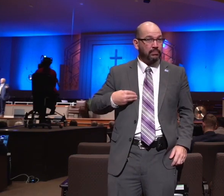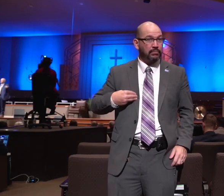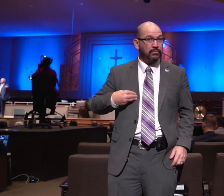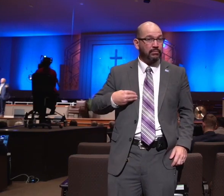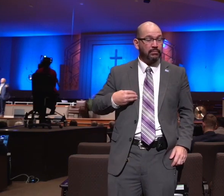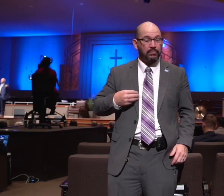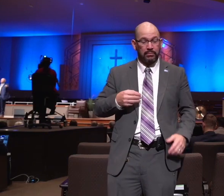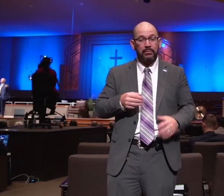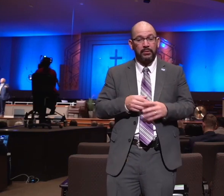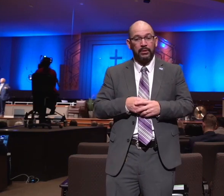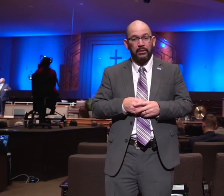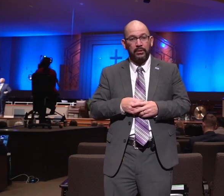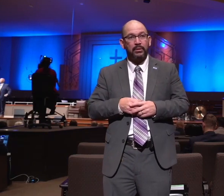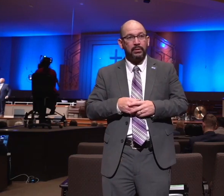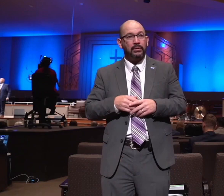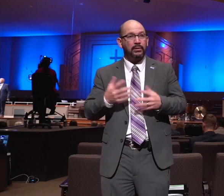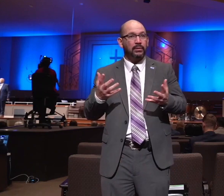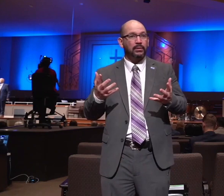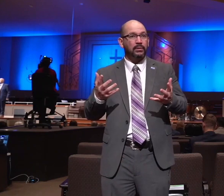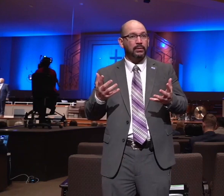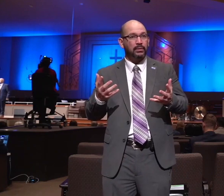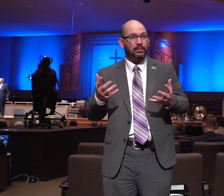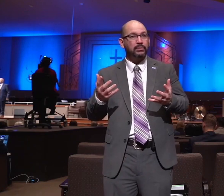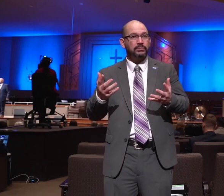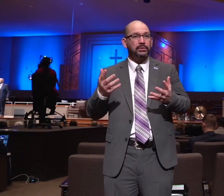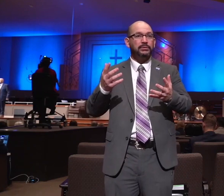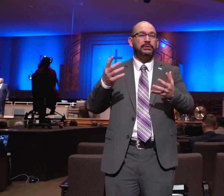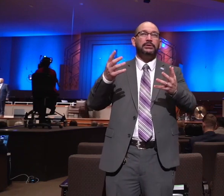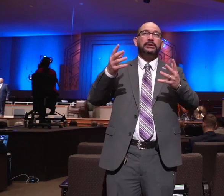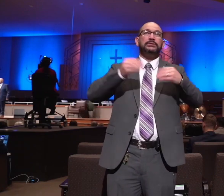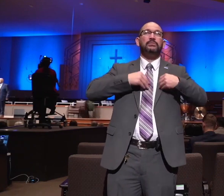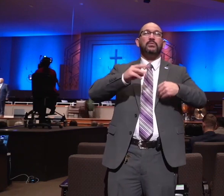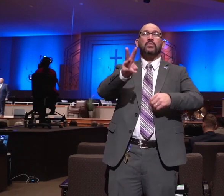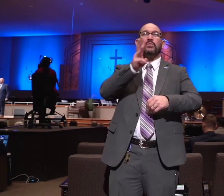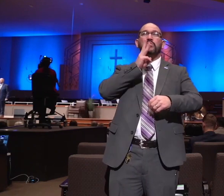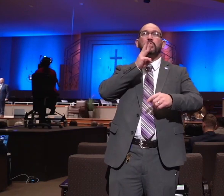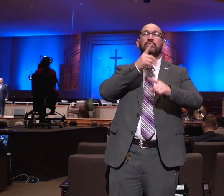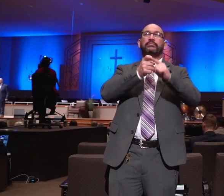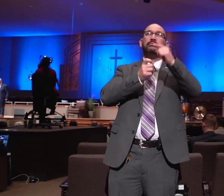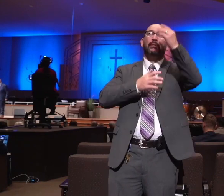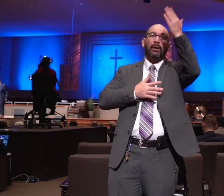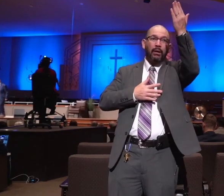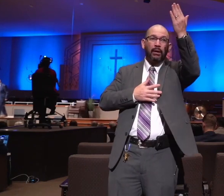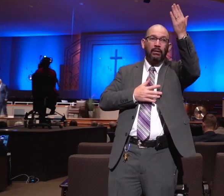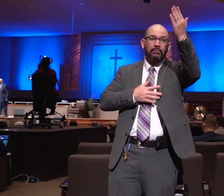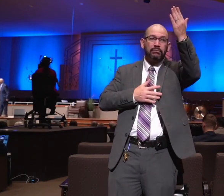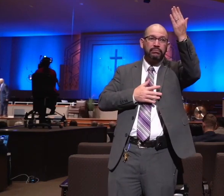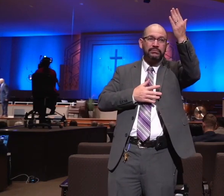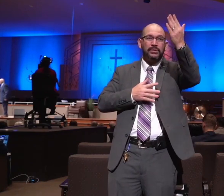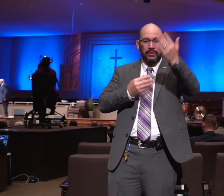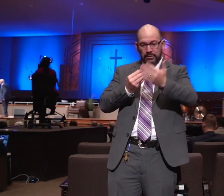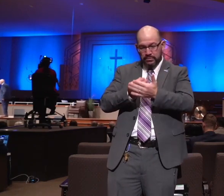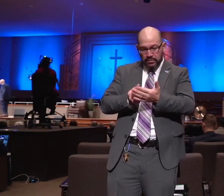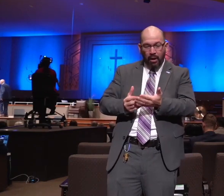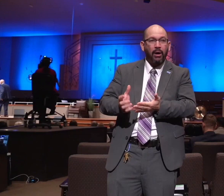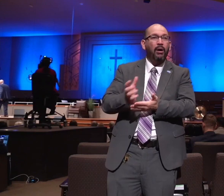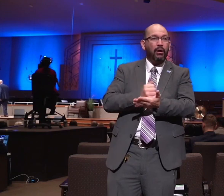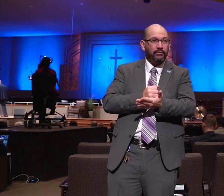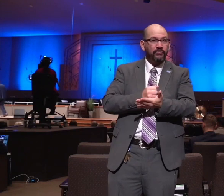time and get water from the well we take an offering